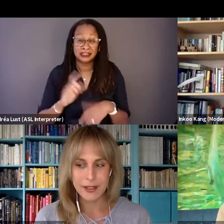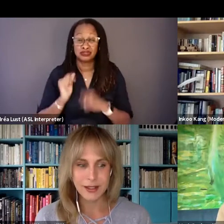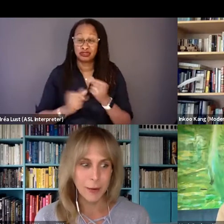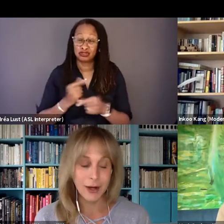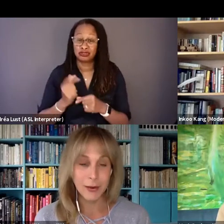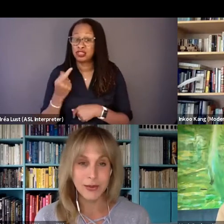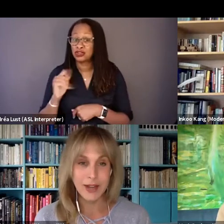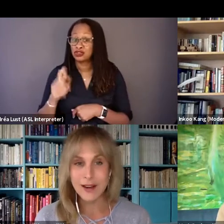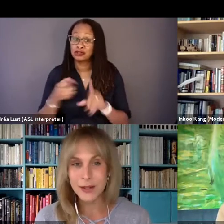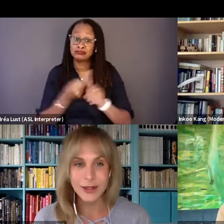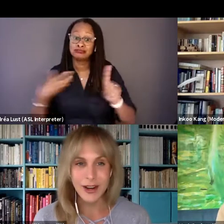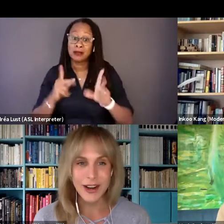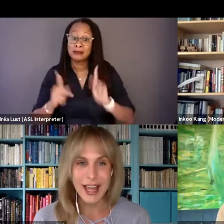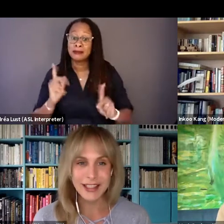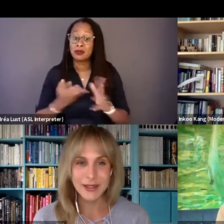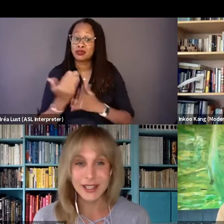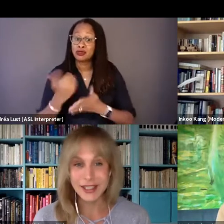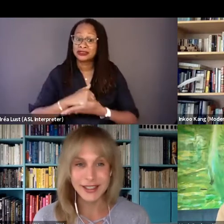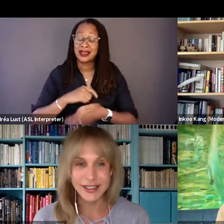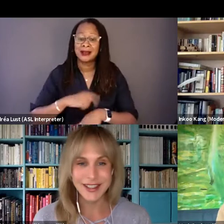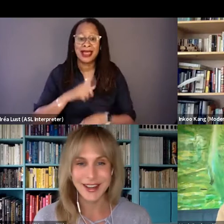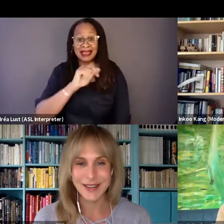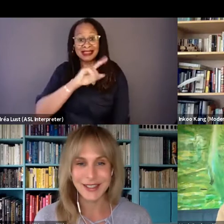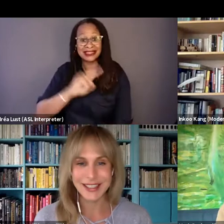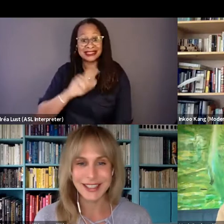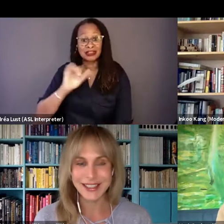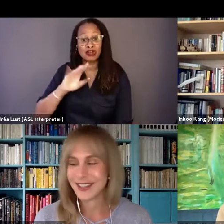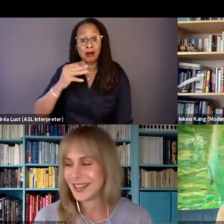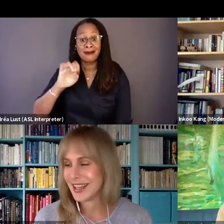Liz Carmichael was never on any list that I had ever seen.